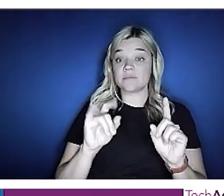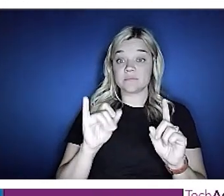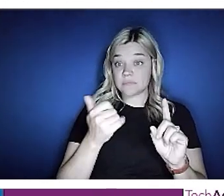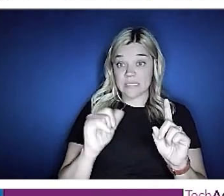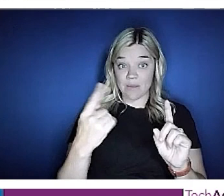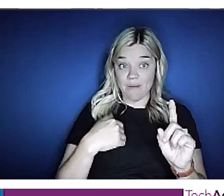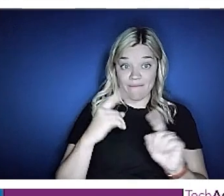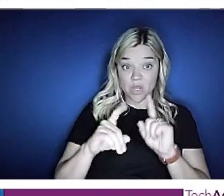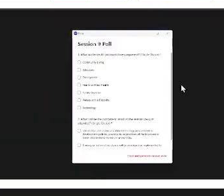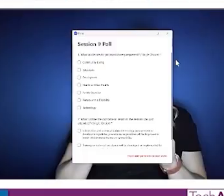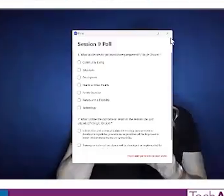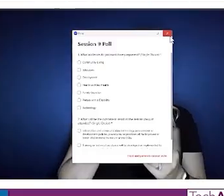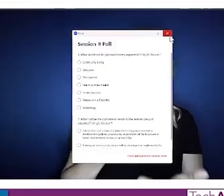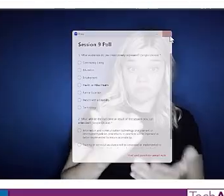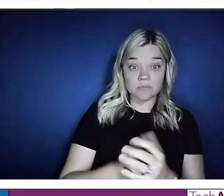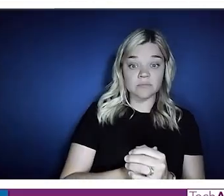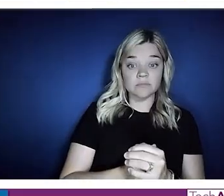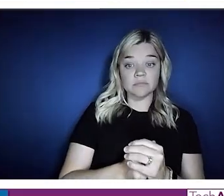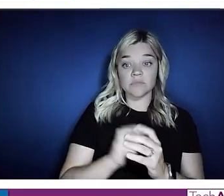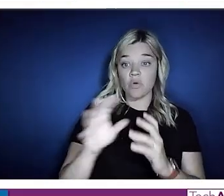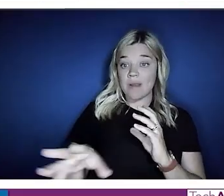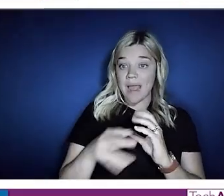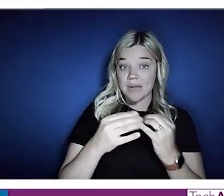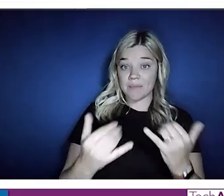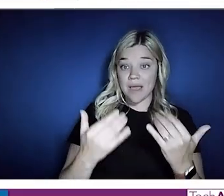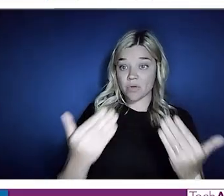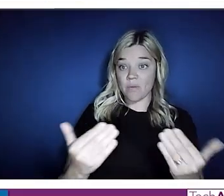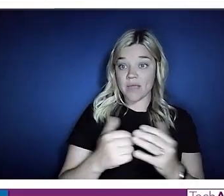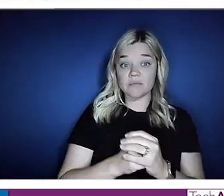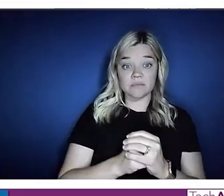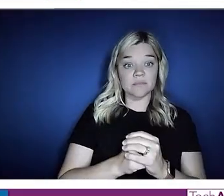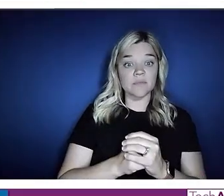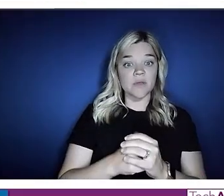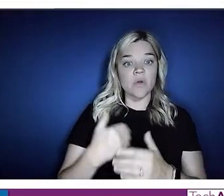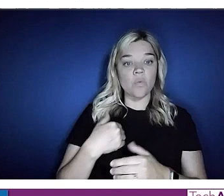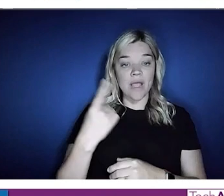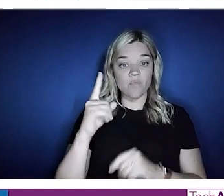for Carrie Jo, please feel free to add them to the Q&A. Looks like we do have one question in there